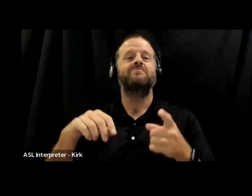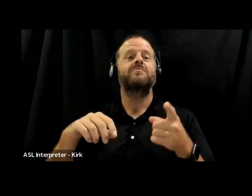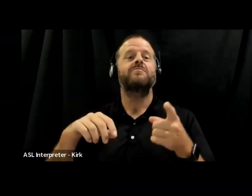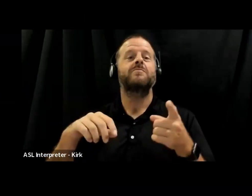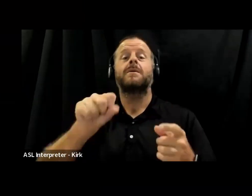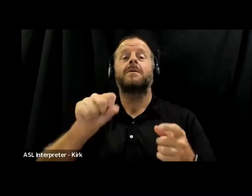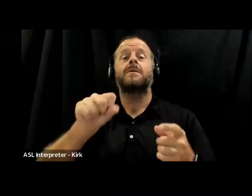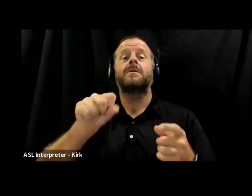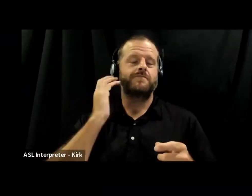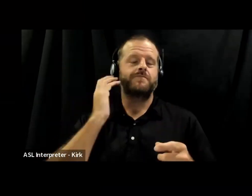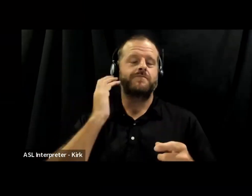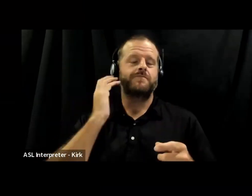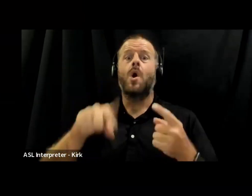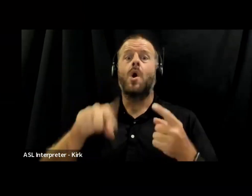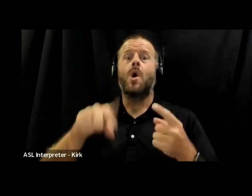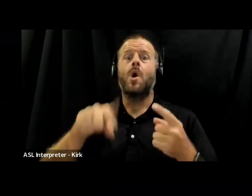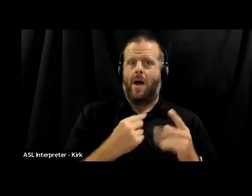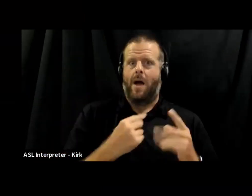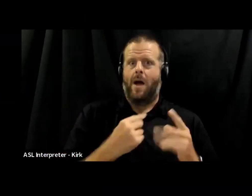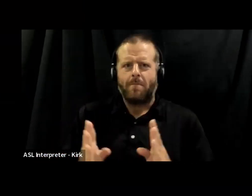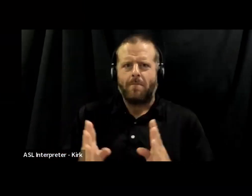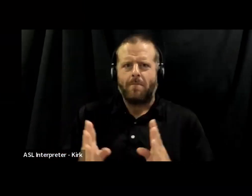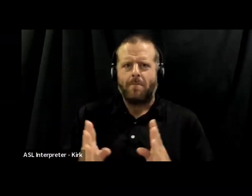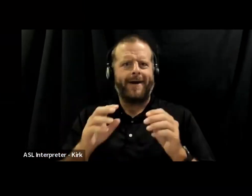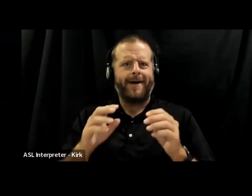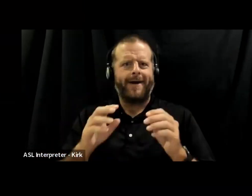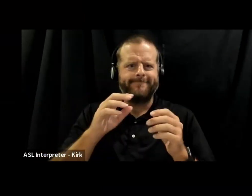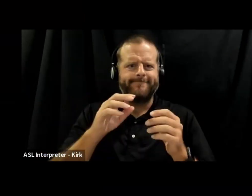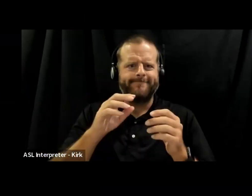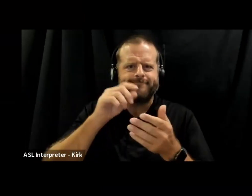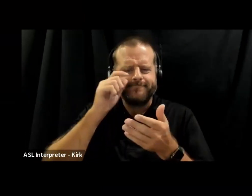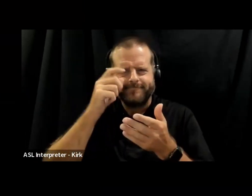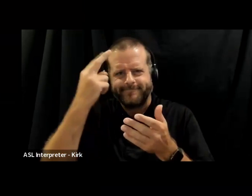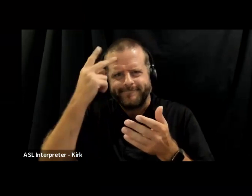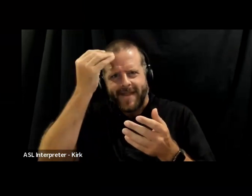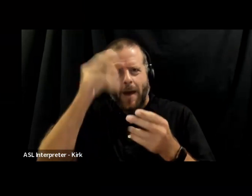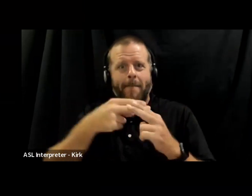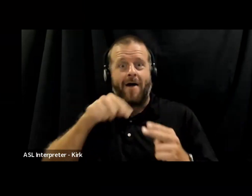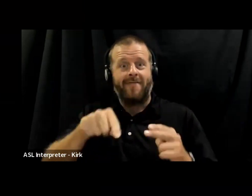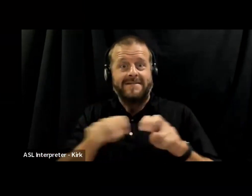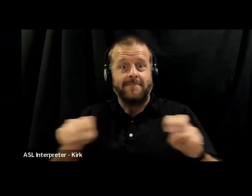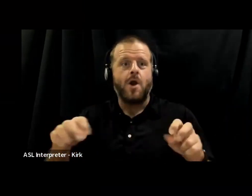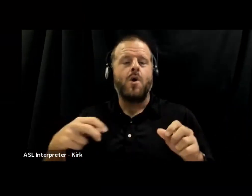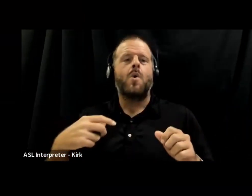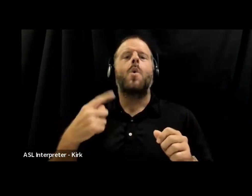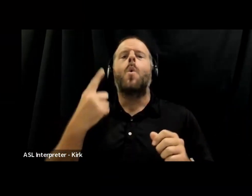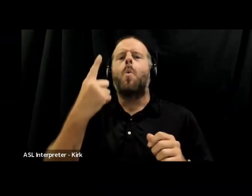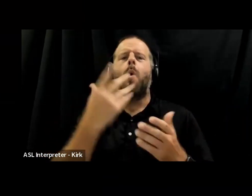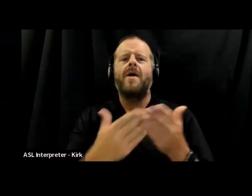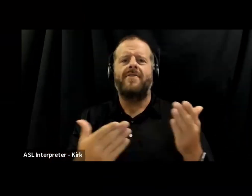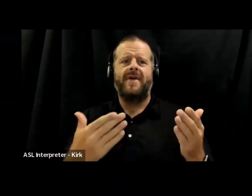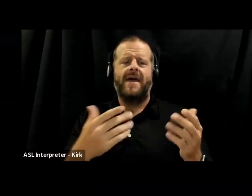When I was preparing for this panel, one of the things I got into was the labor statistics.